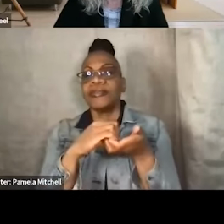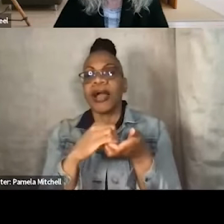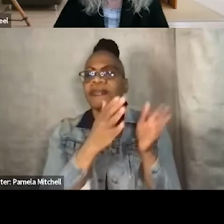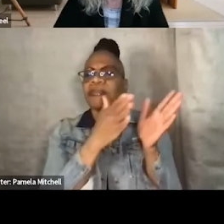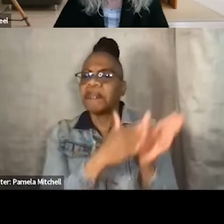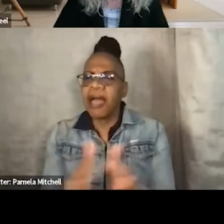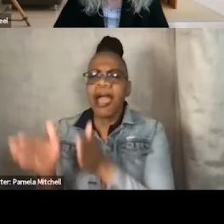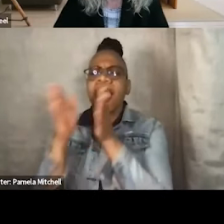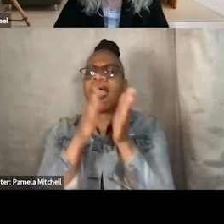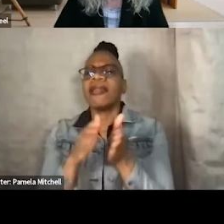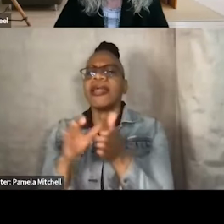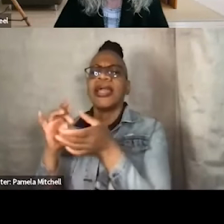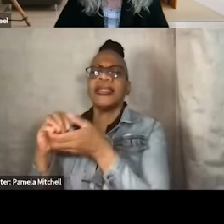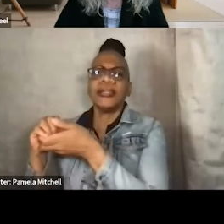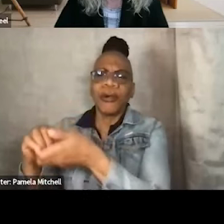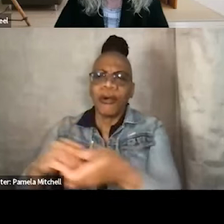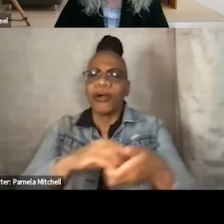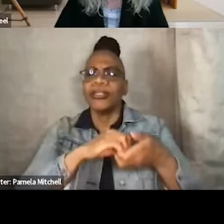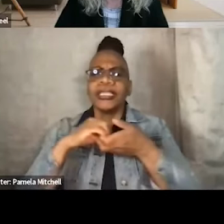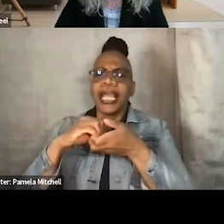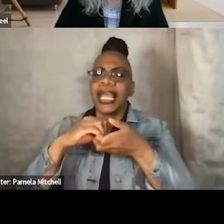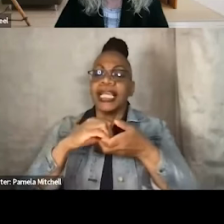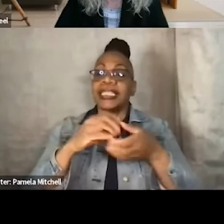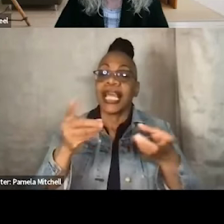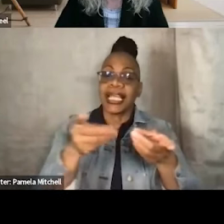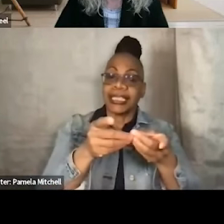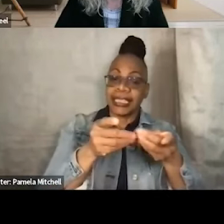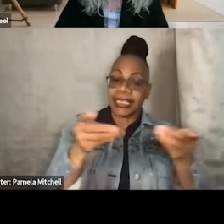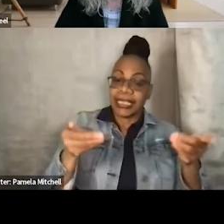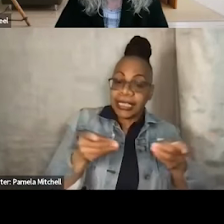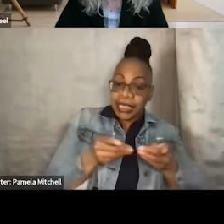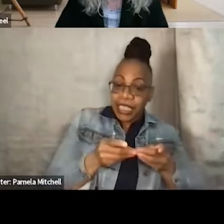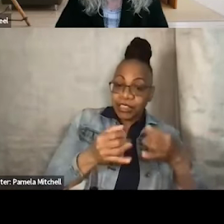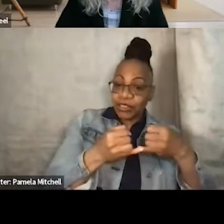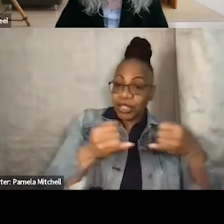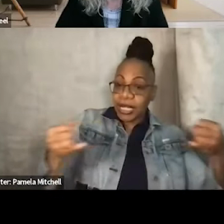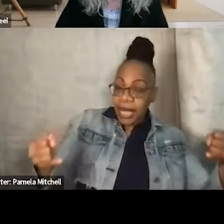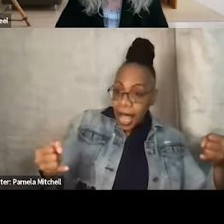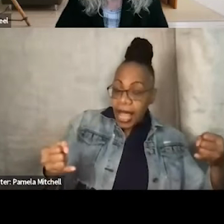across jurisdictional lines on issues of mutual concern in our community.